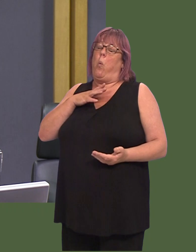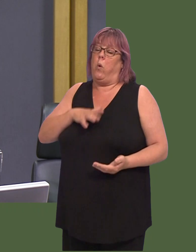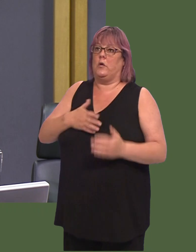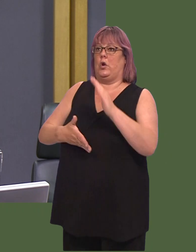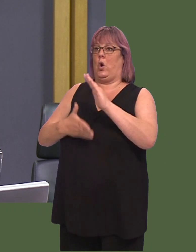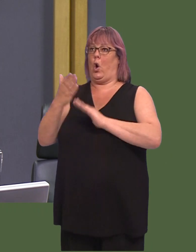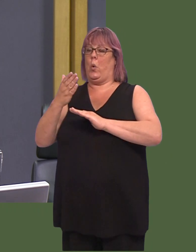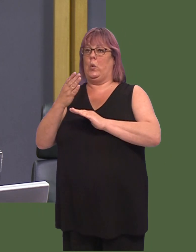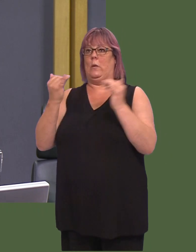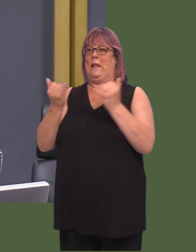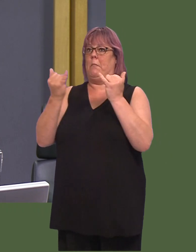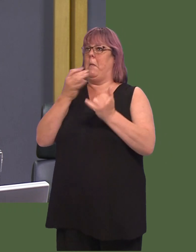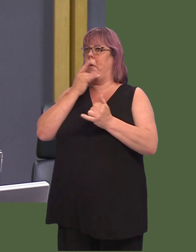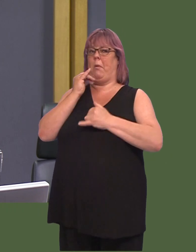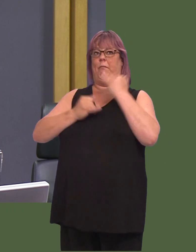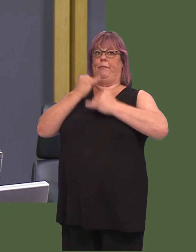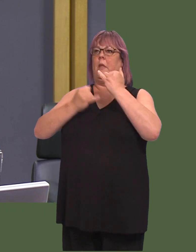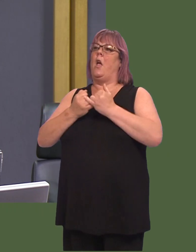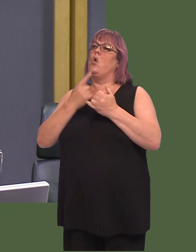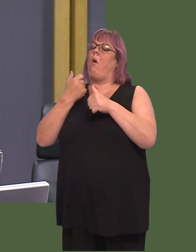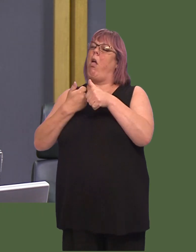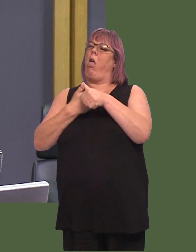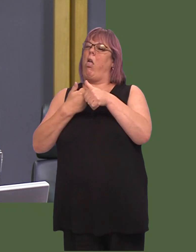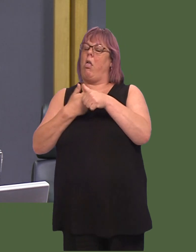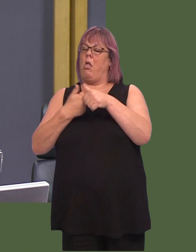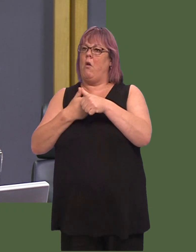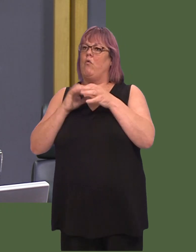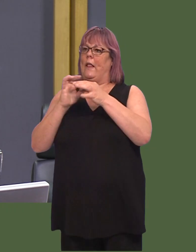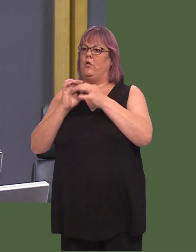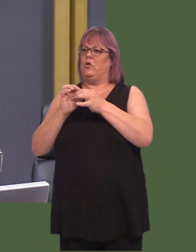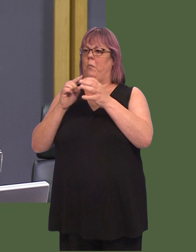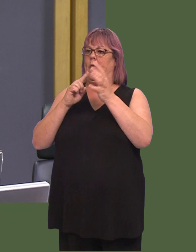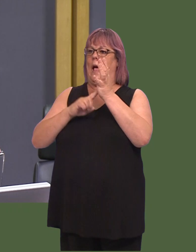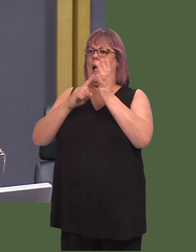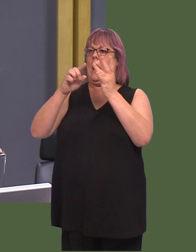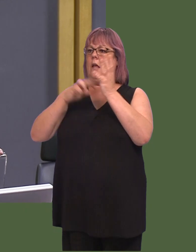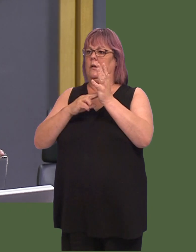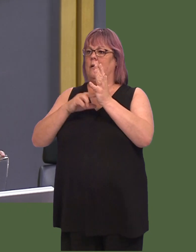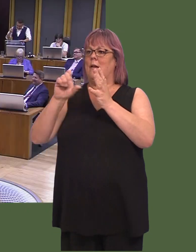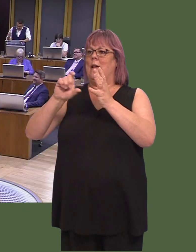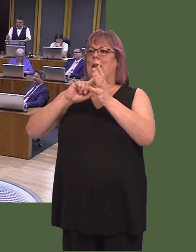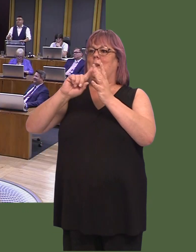to go to the unpopular ceremony, and how cosy your relationship is with Alun Cairns.